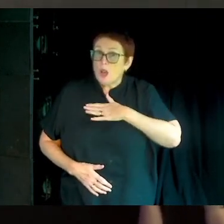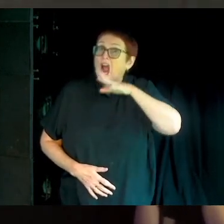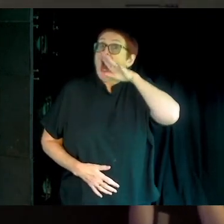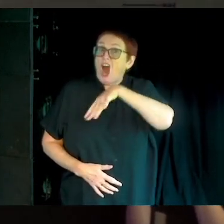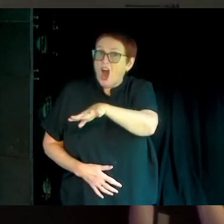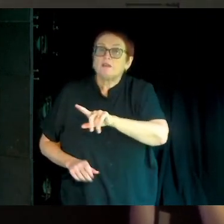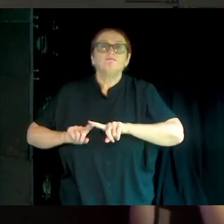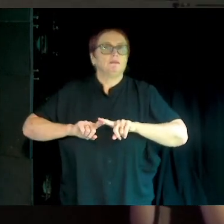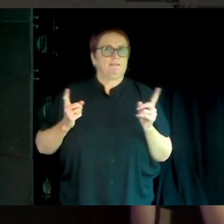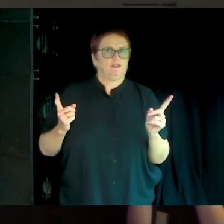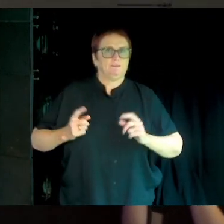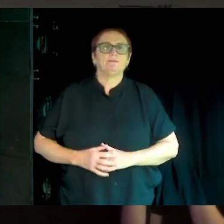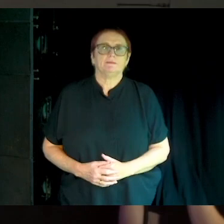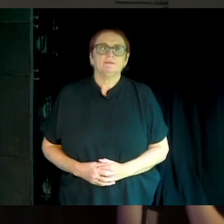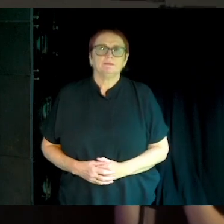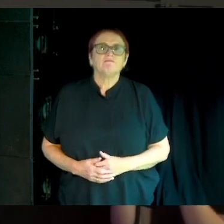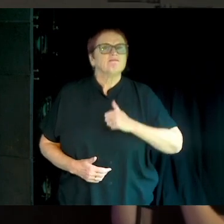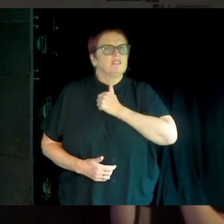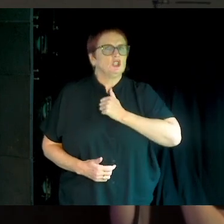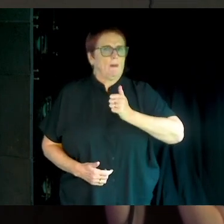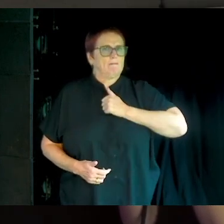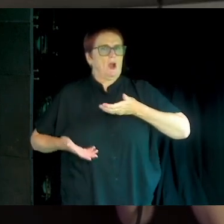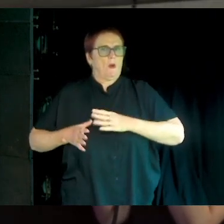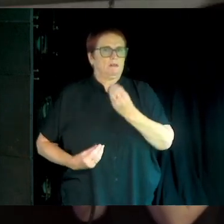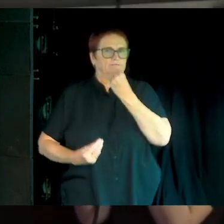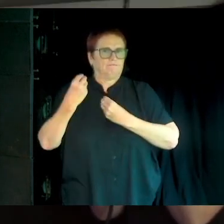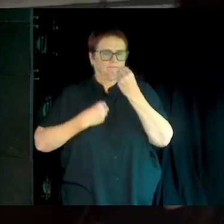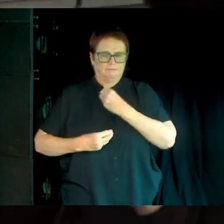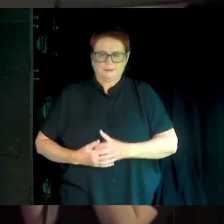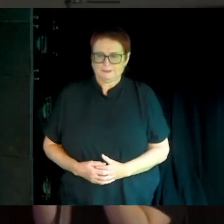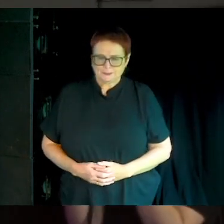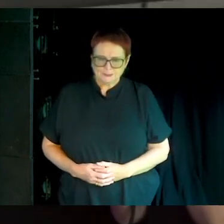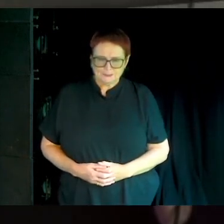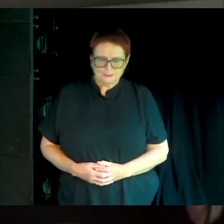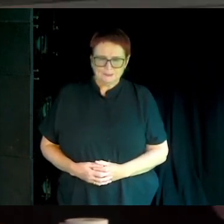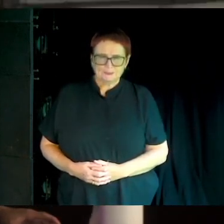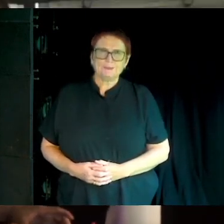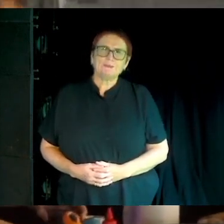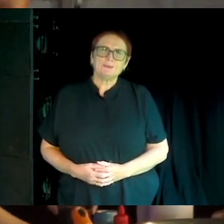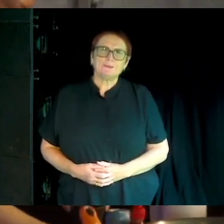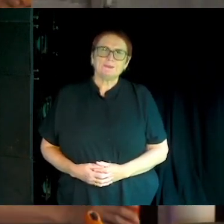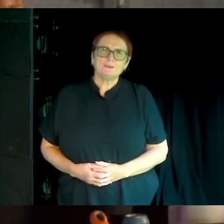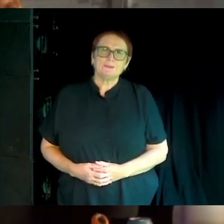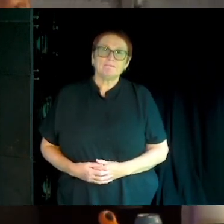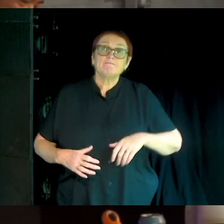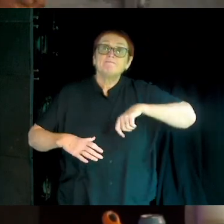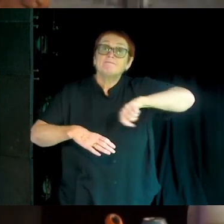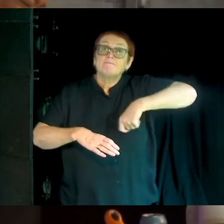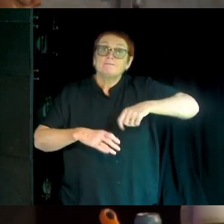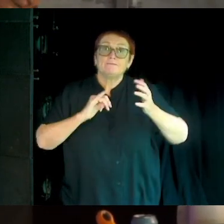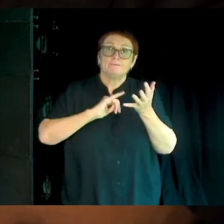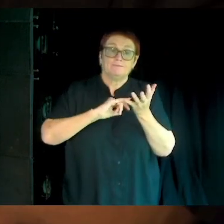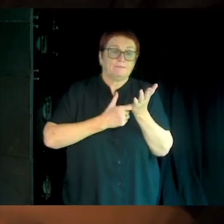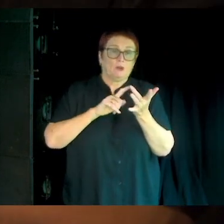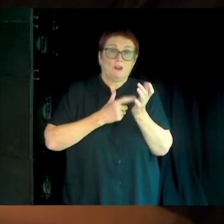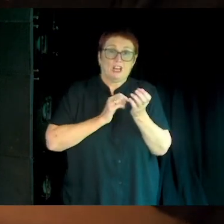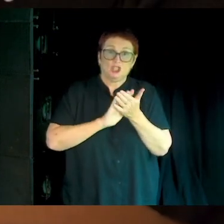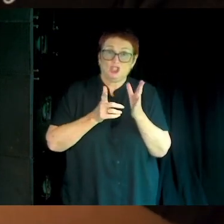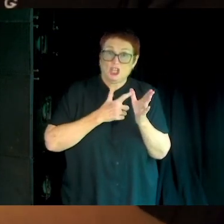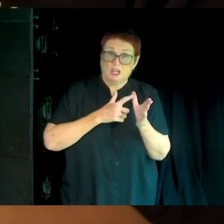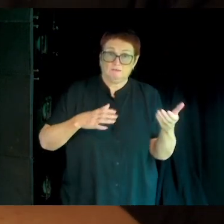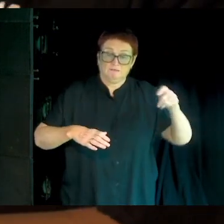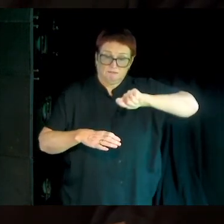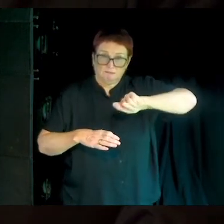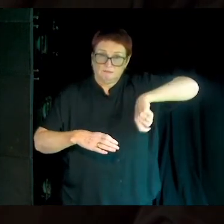way of chili crab you'll definitely enjoy that so yeah perfect so I mixed sriracha into the sauce